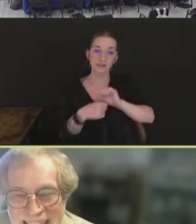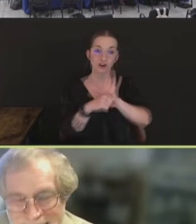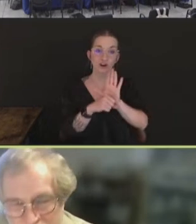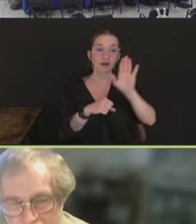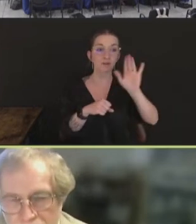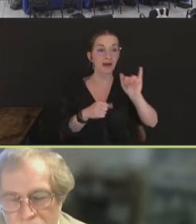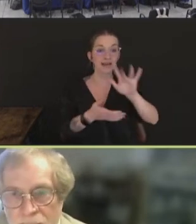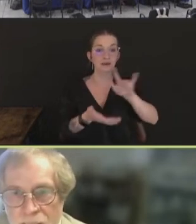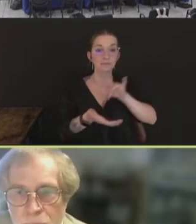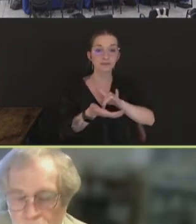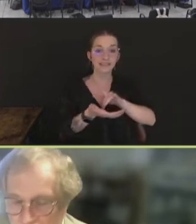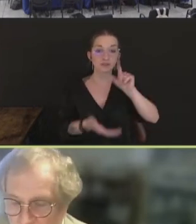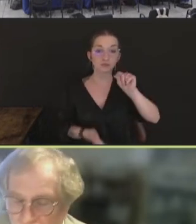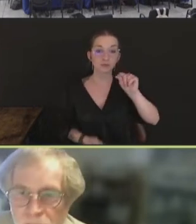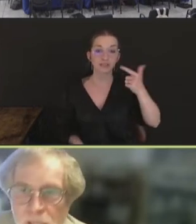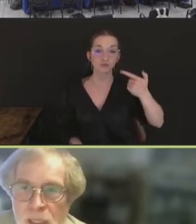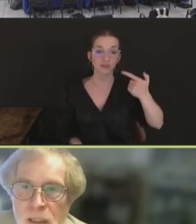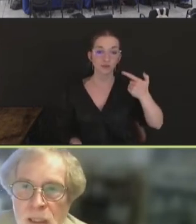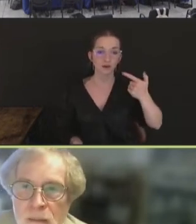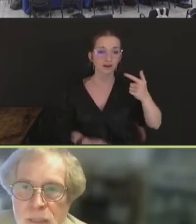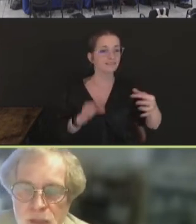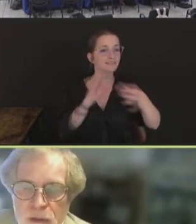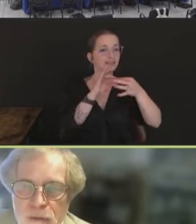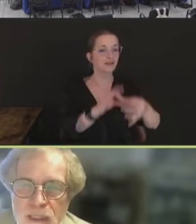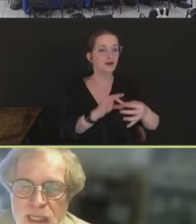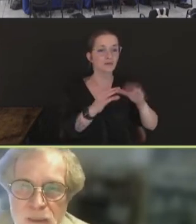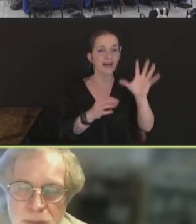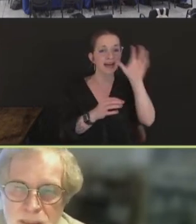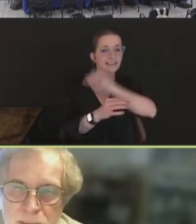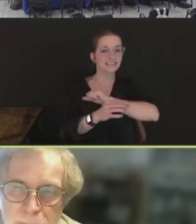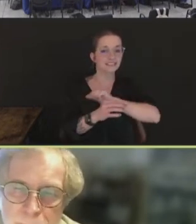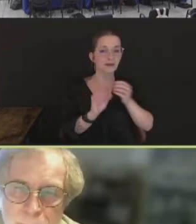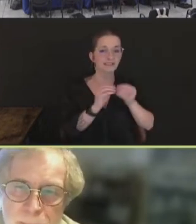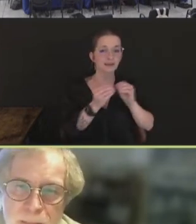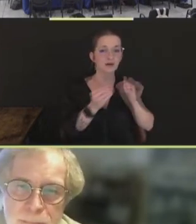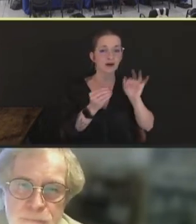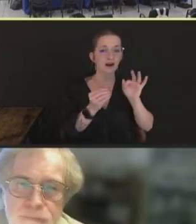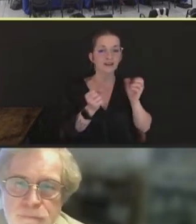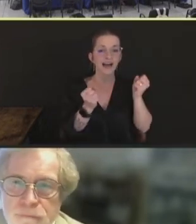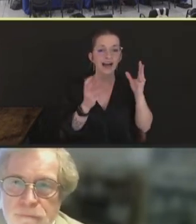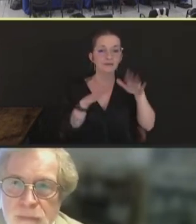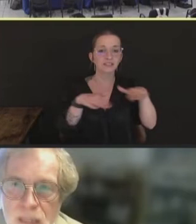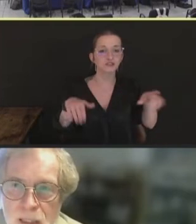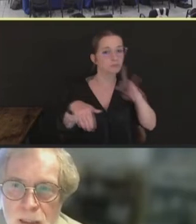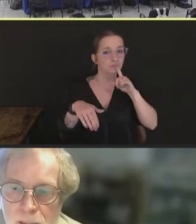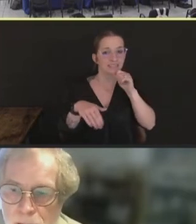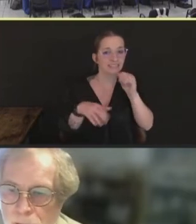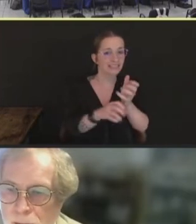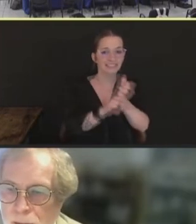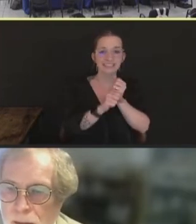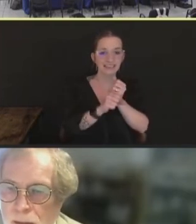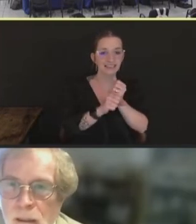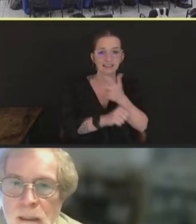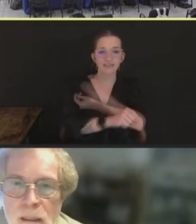estimated number of missed children. Next, please. Robert Hopkins: Dr. Wassilak, we need to wrap up in the next one to two minutes, please.